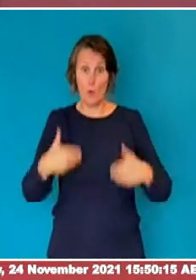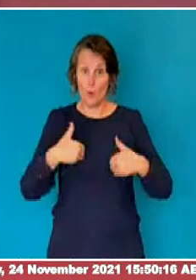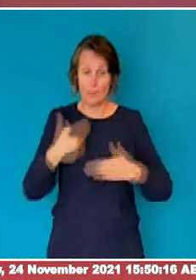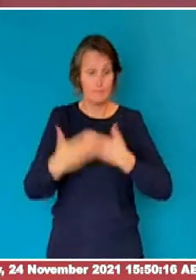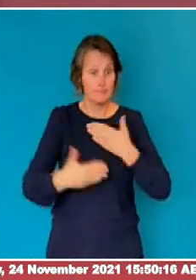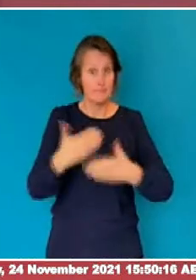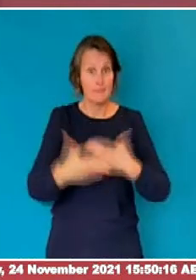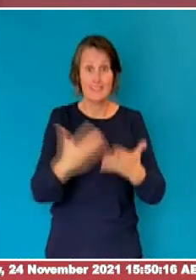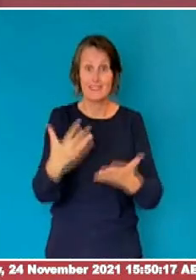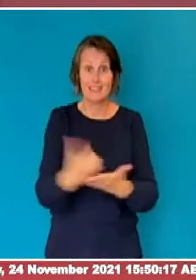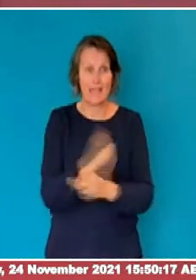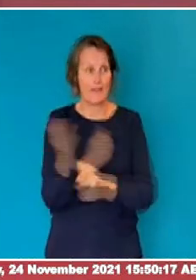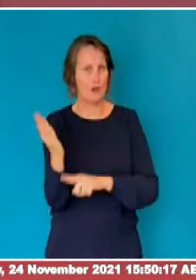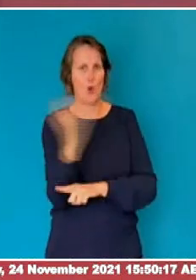the same state that they came to work.